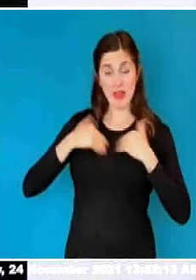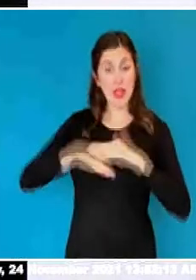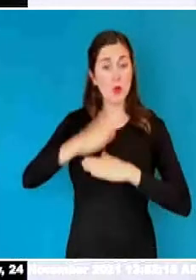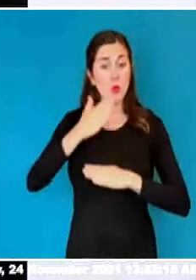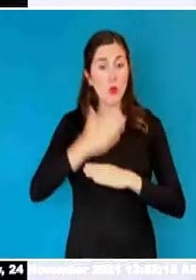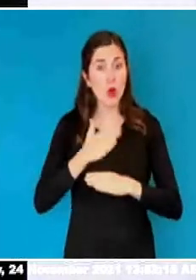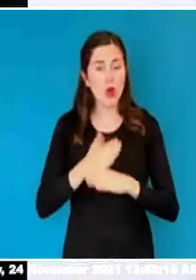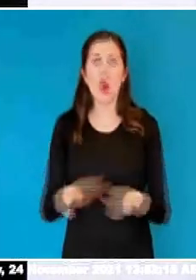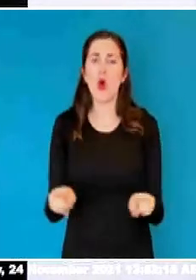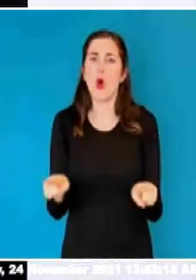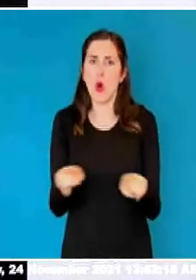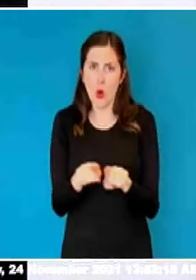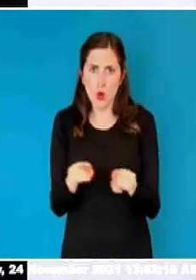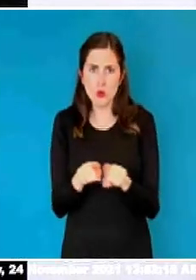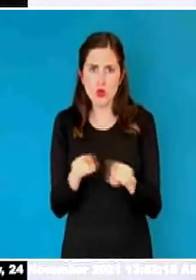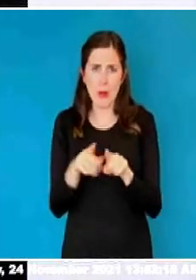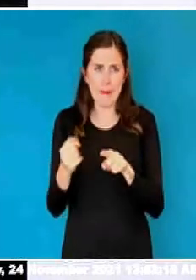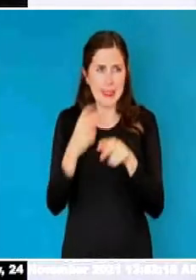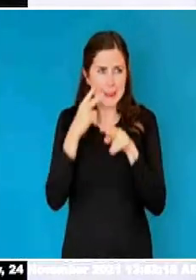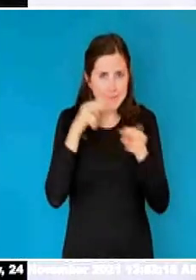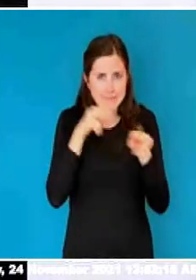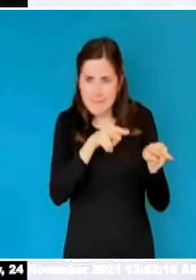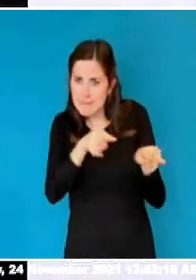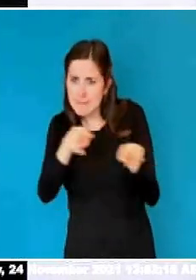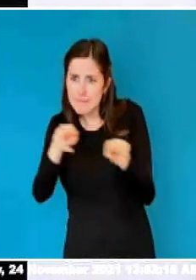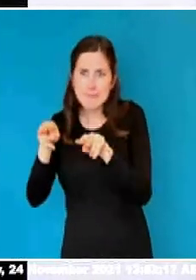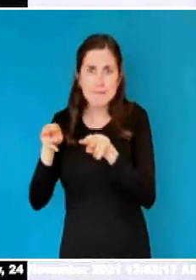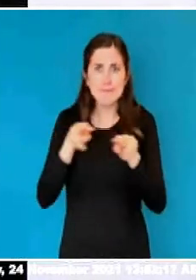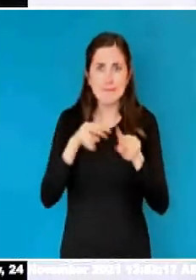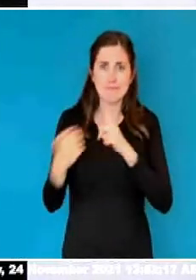should be monitored in a way that prevents illness or injury.